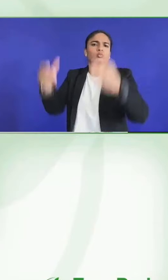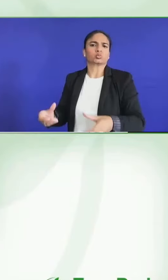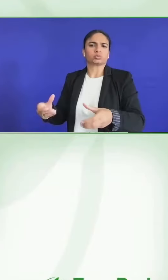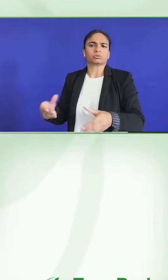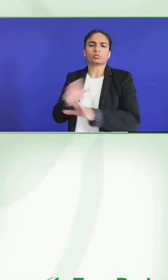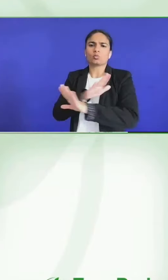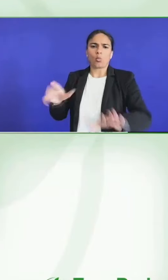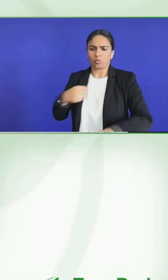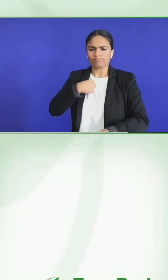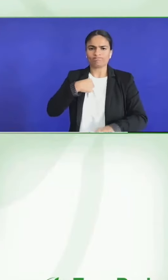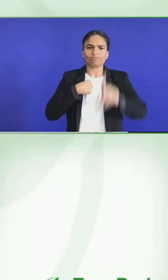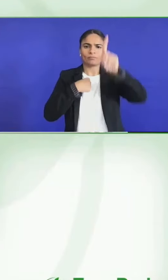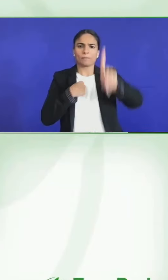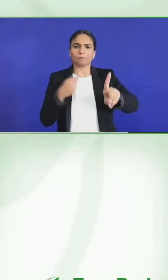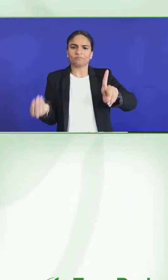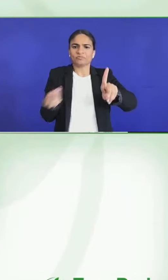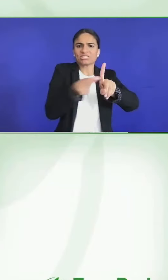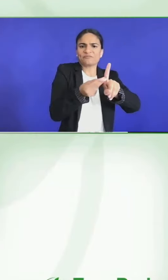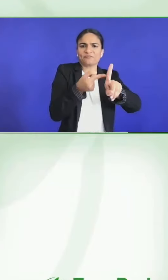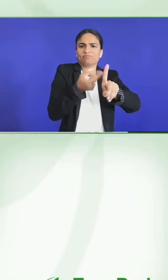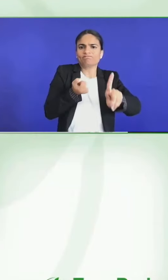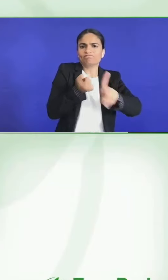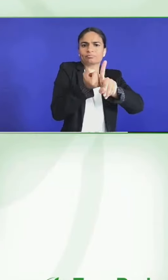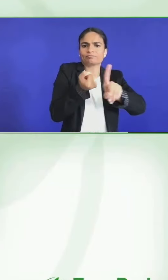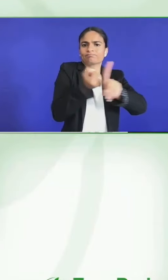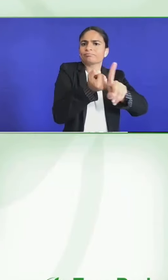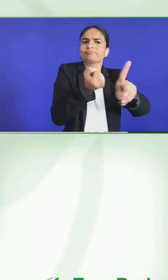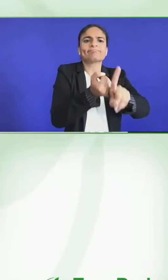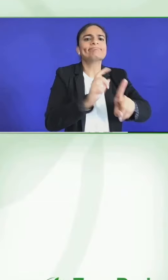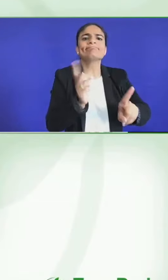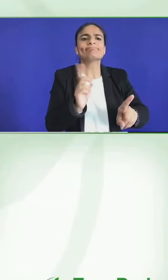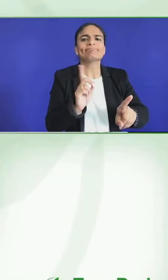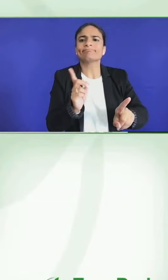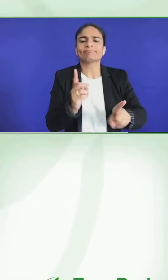fortunately, many people have not read, and I think it is a fantastic